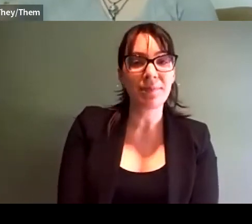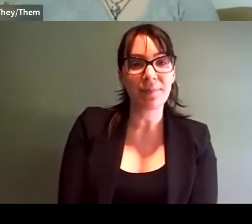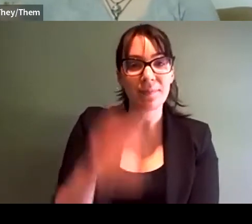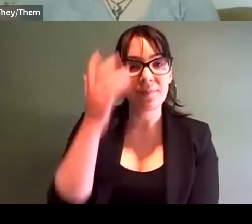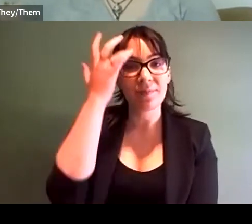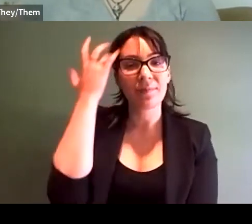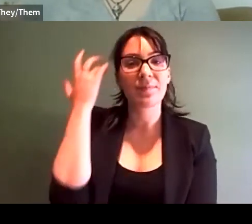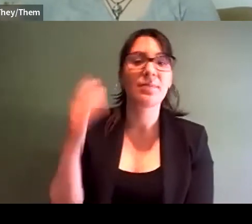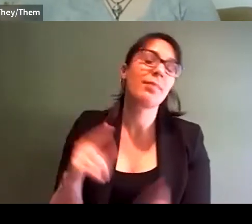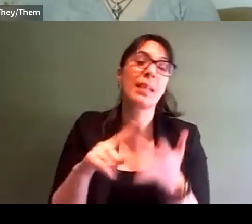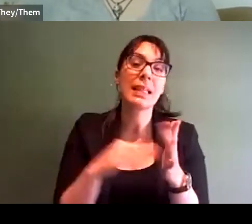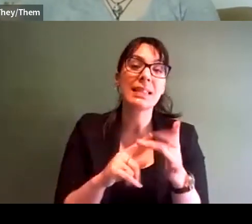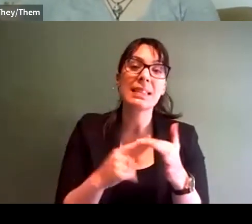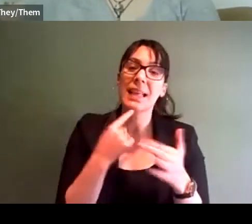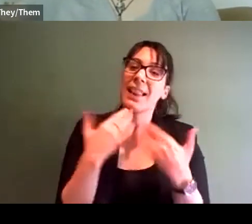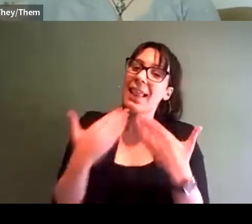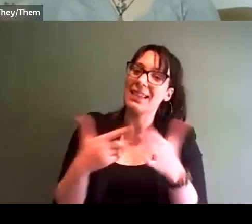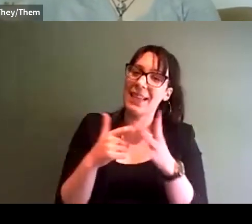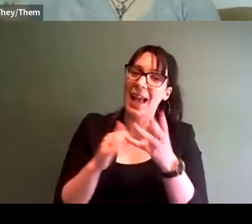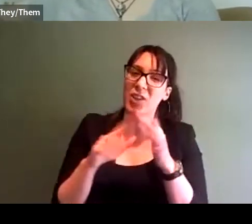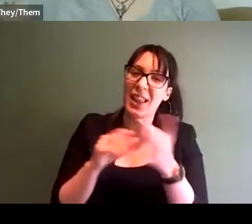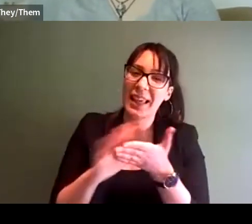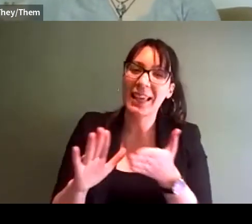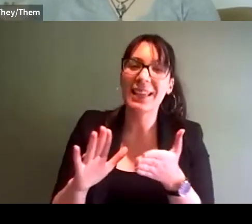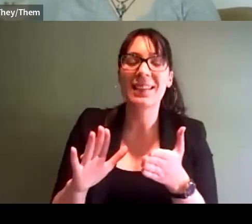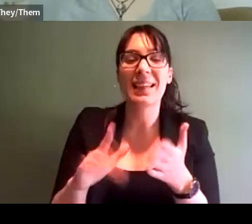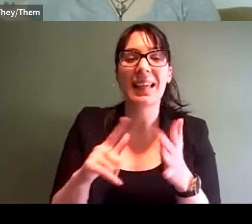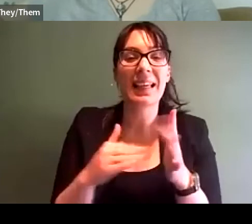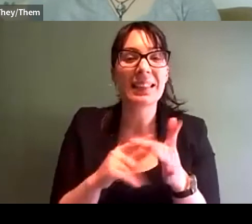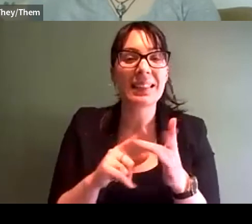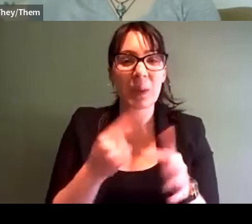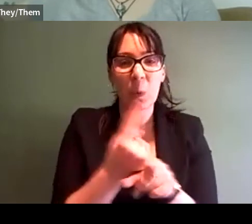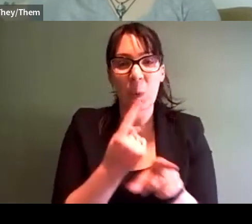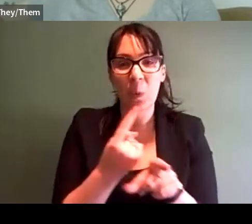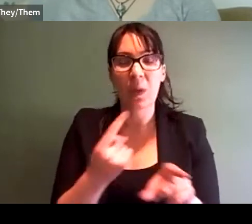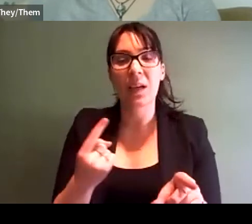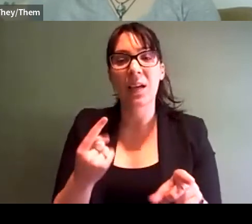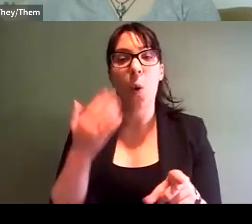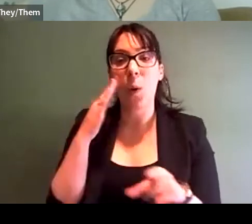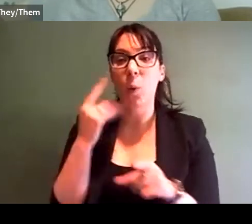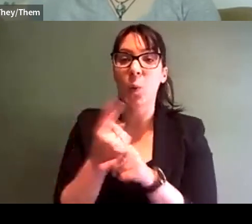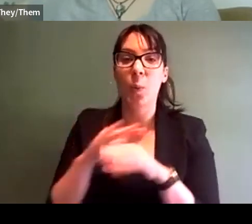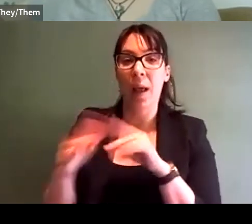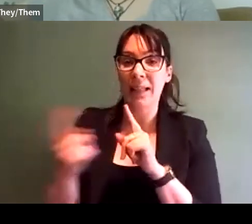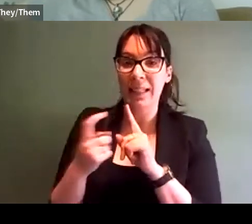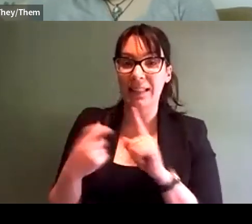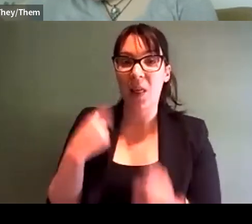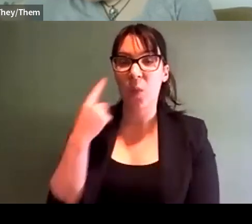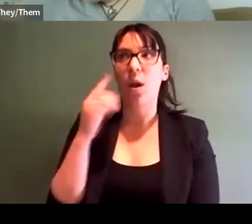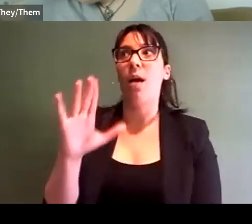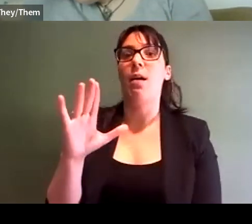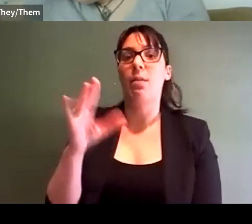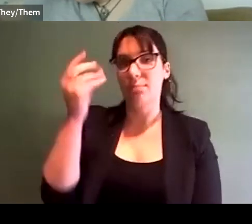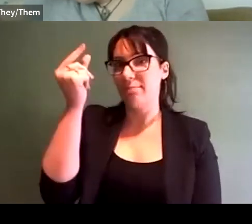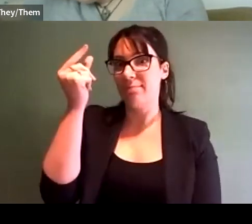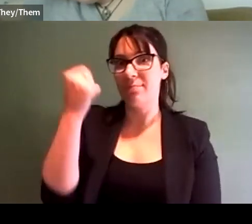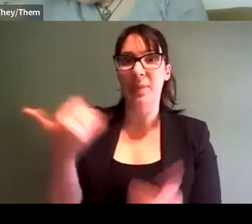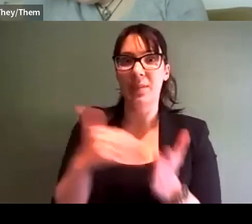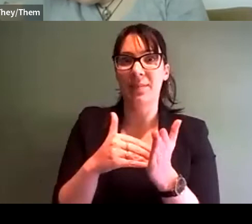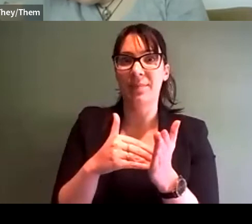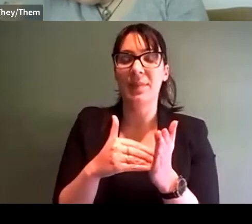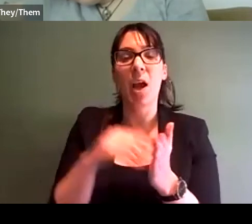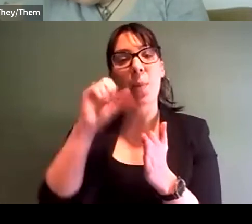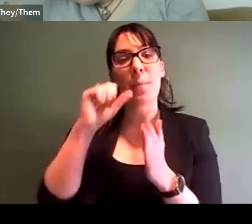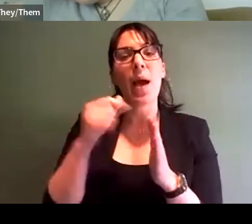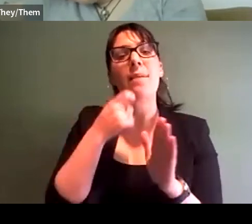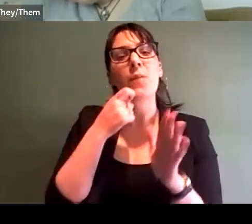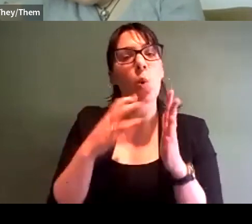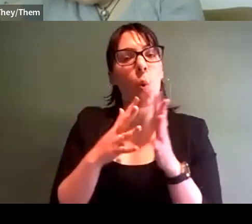Thanks Ashley, is he speaking, I, when you were speaking about attendance I just had a brainwave I was like we've got this in. I remember a few webinars ago.